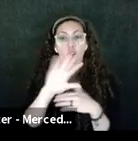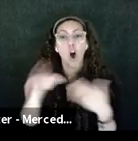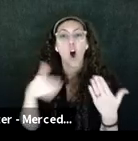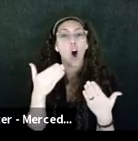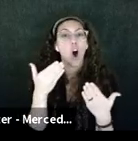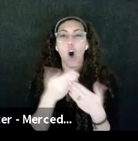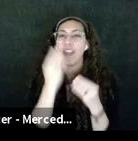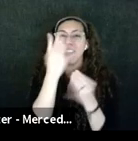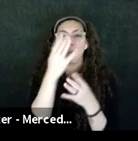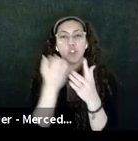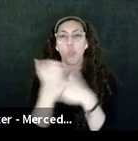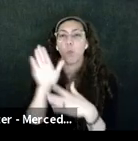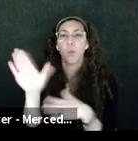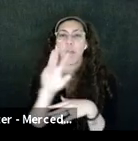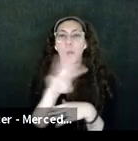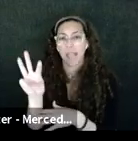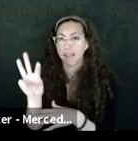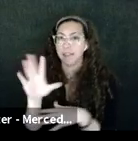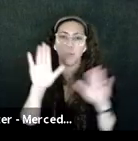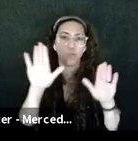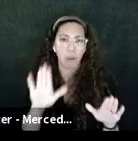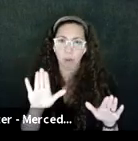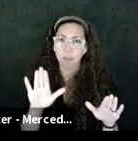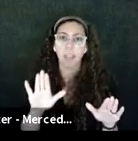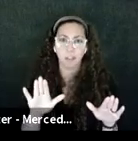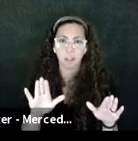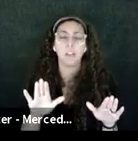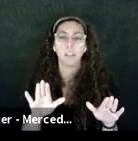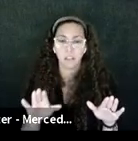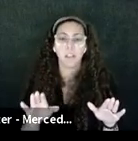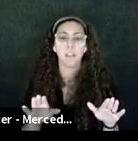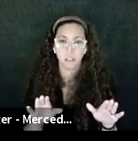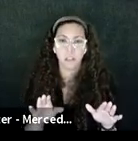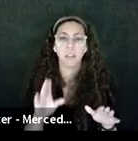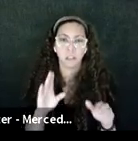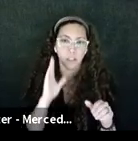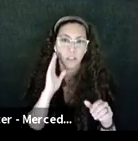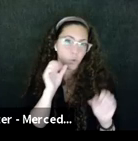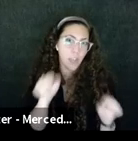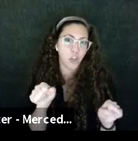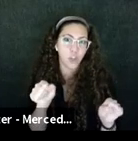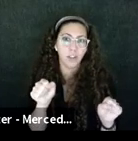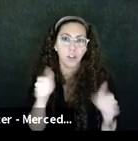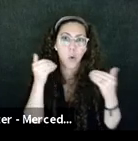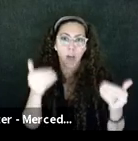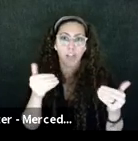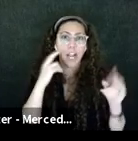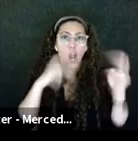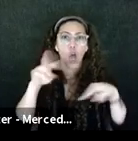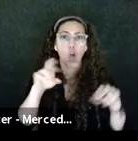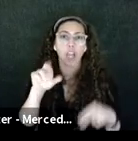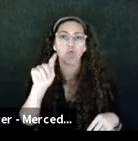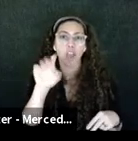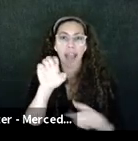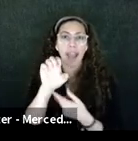Jason Williams: And it's a really great website. I love it because literally I was able to go on there and look at the rates of kids in care from April of 2020